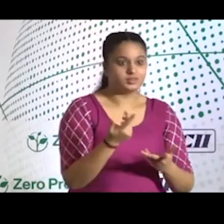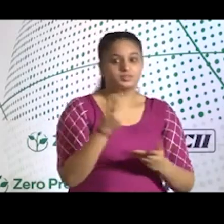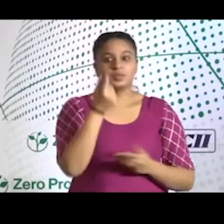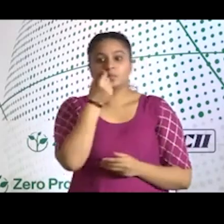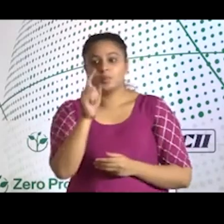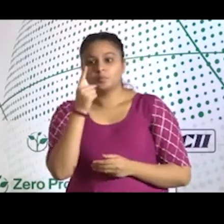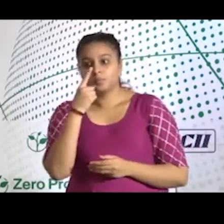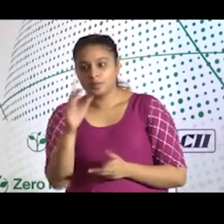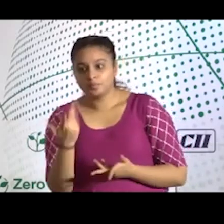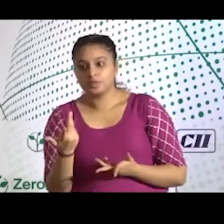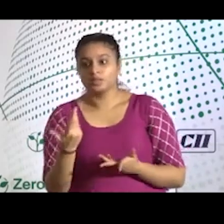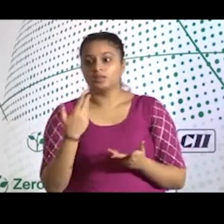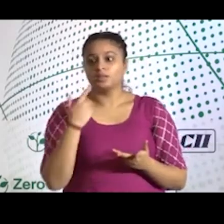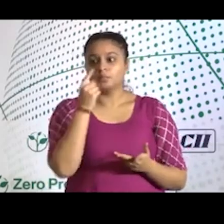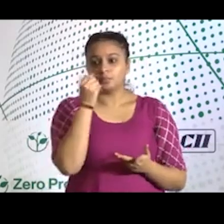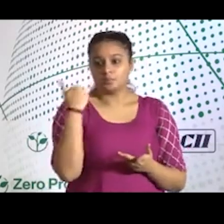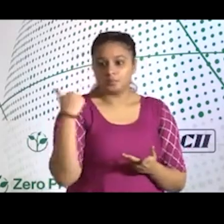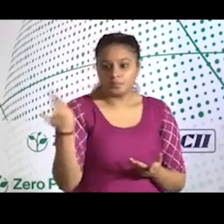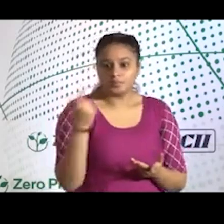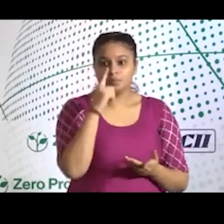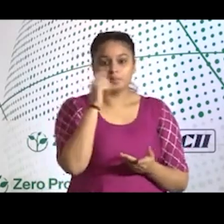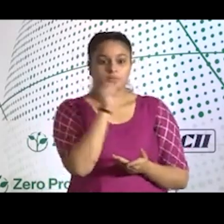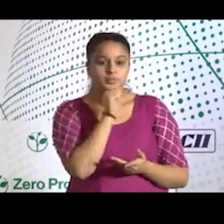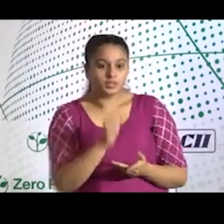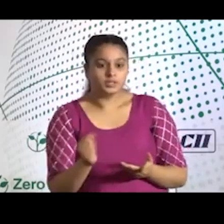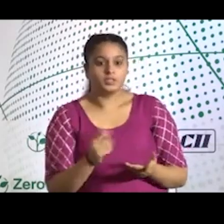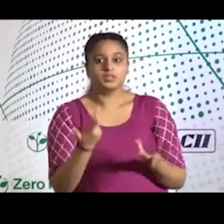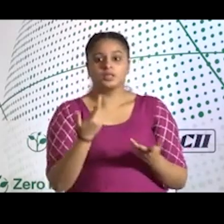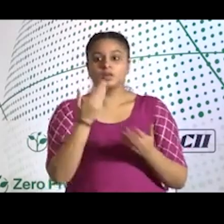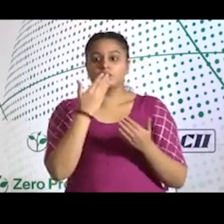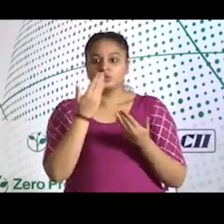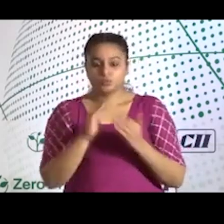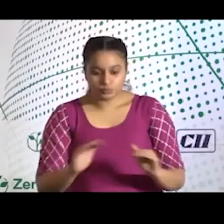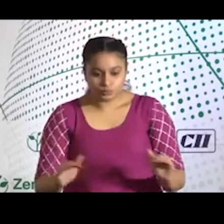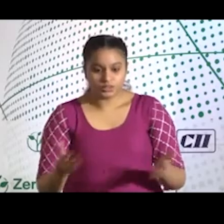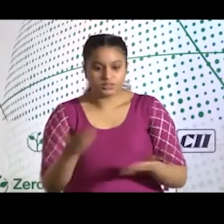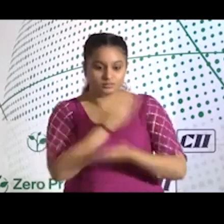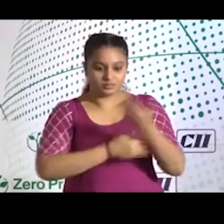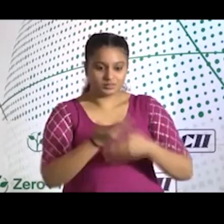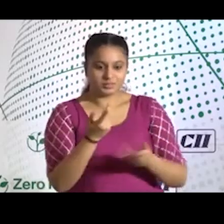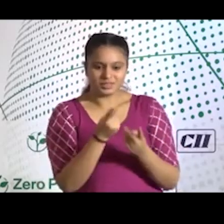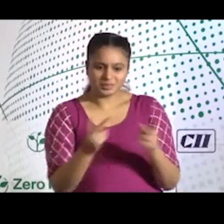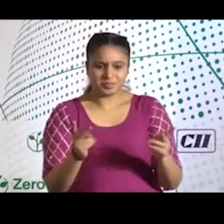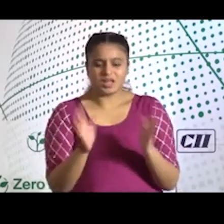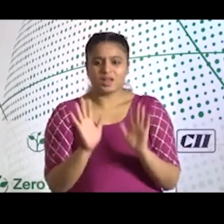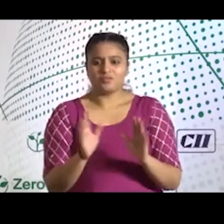they are siblings, they are grandparents, they have children with disabilities. They are so.